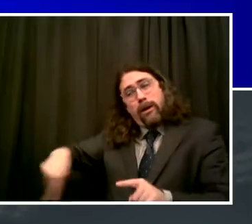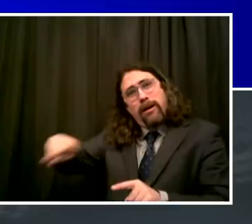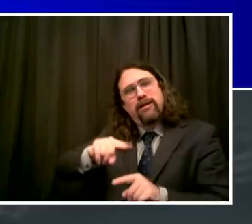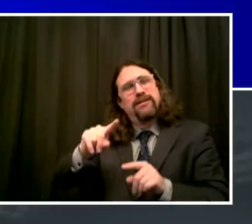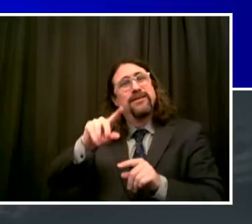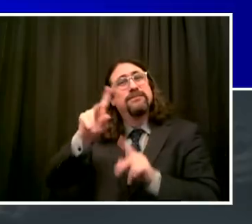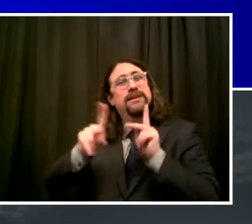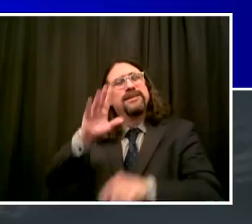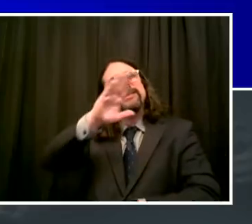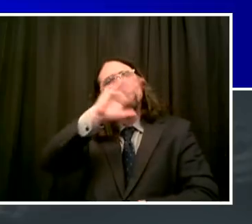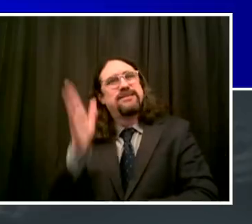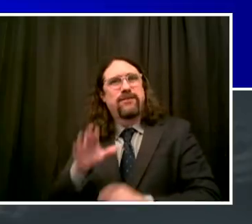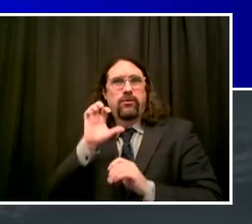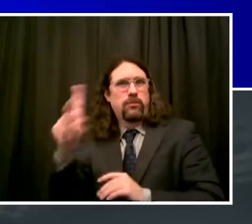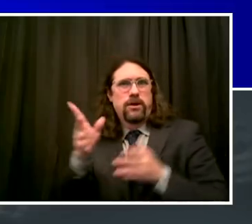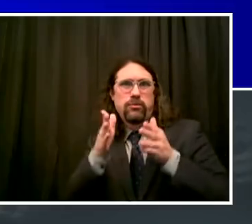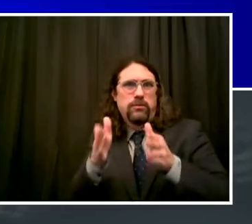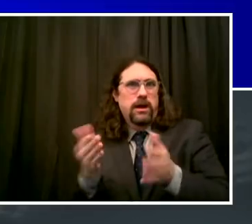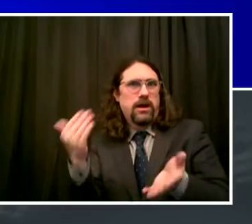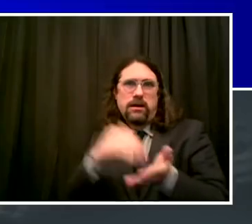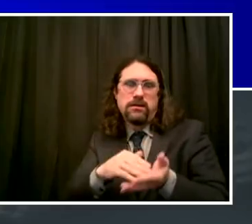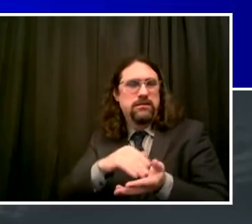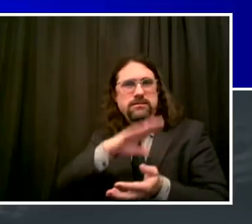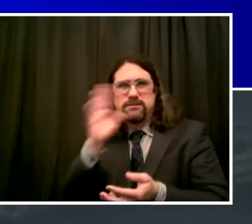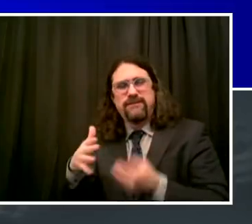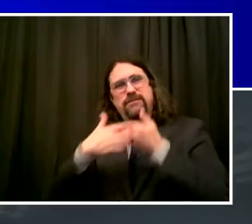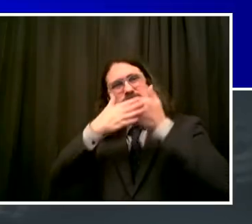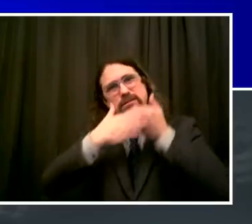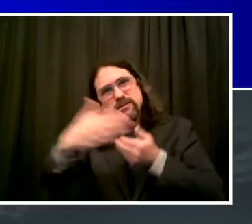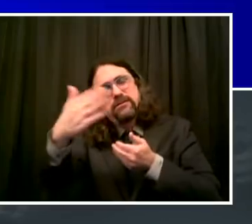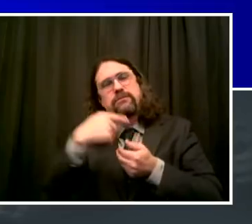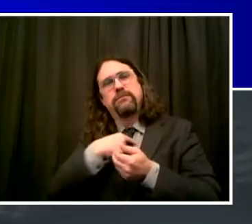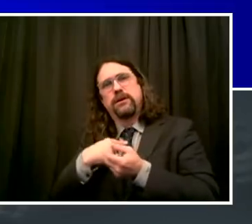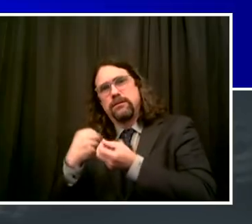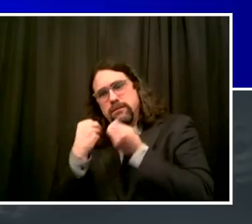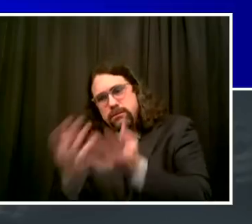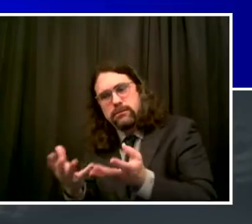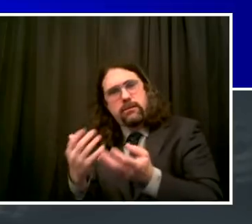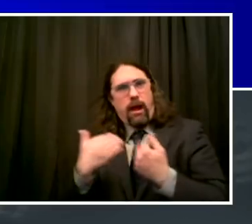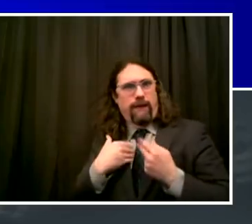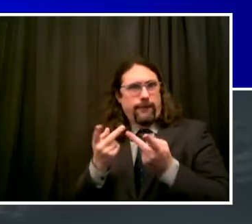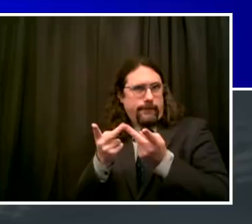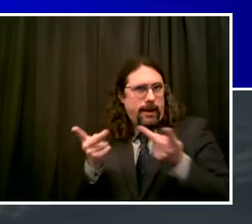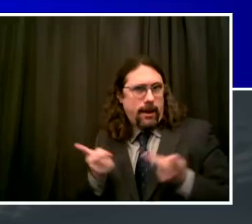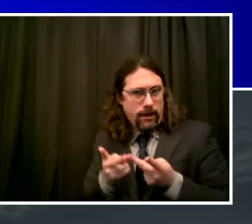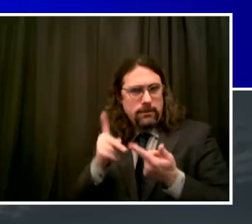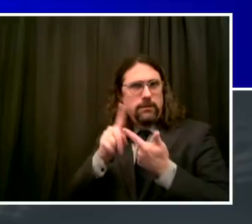DAY FOR THINES W AT